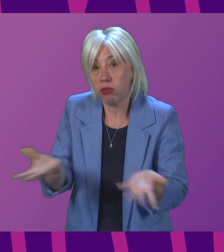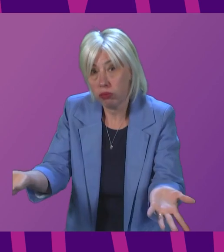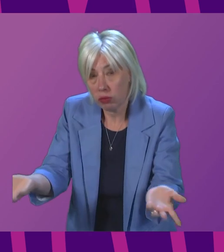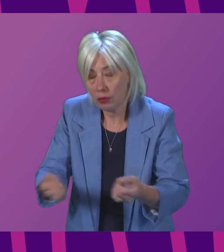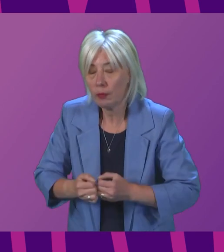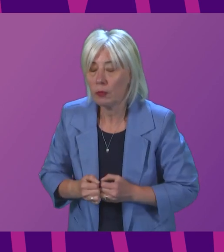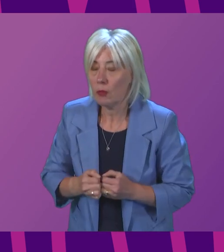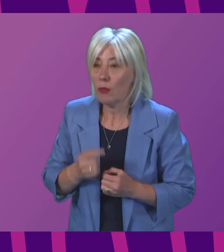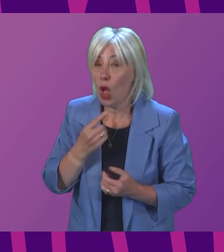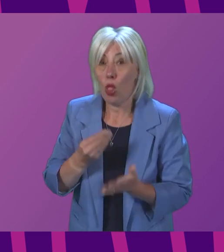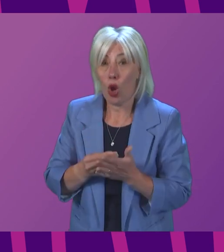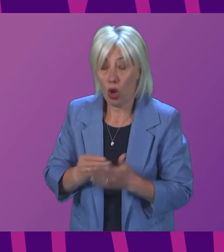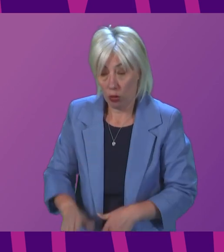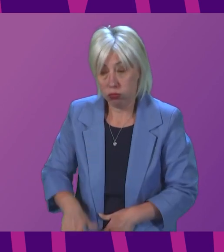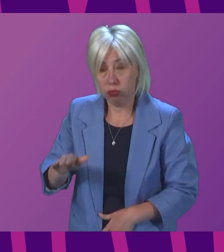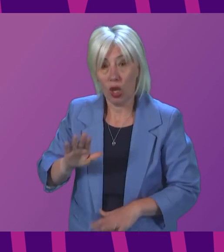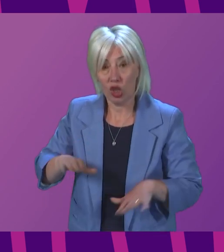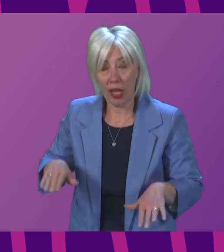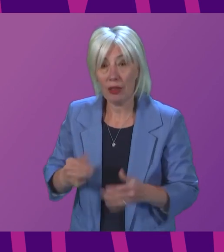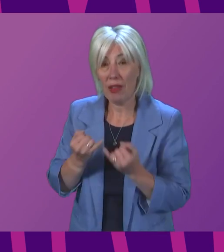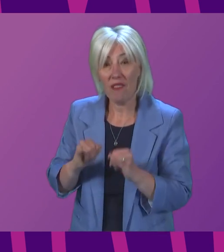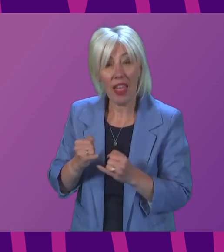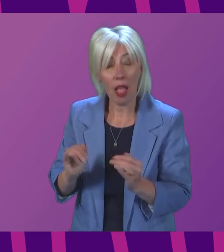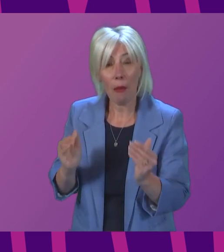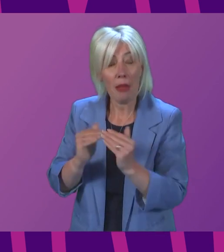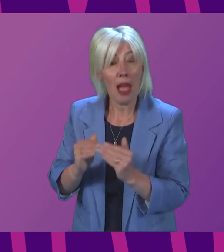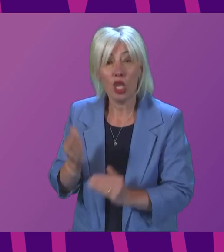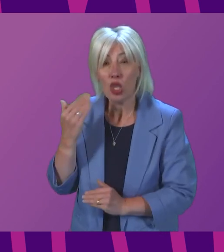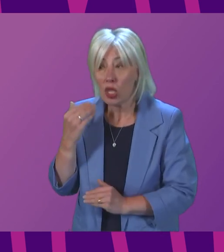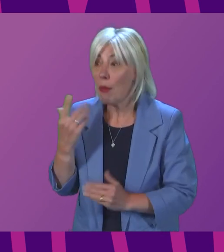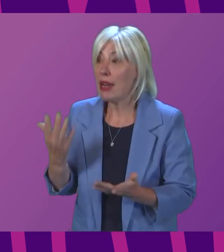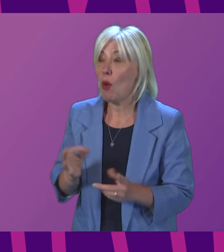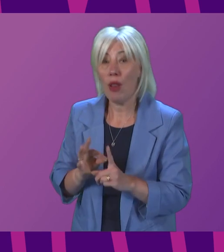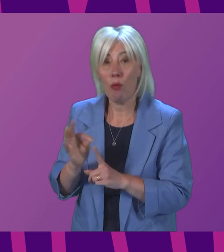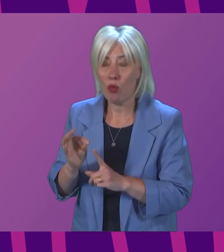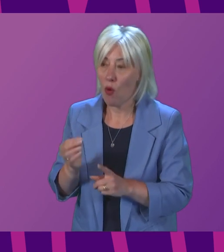“cost of raising a child and the failure” in recent years “to match this with improvements in help from the state has left many families in the